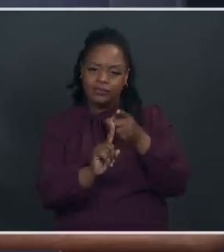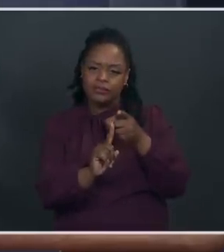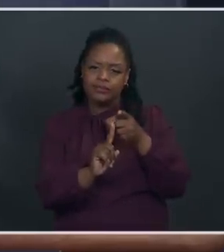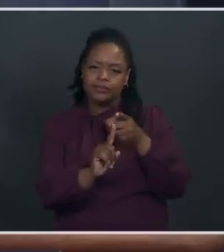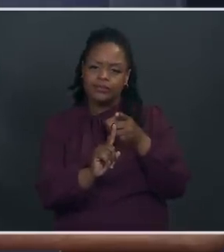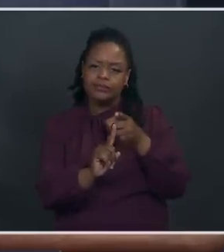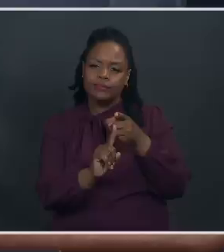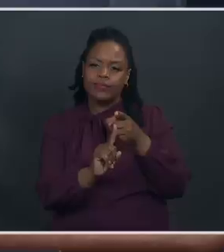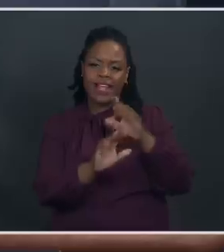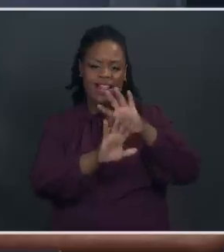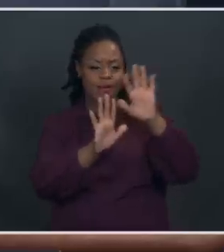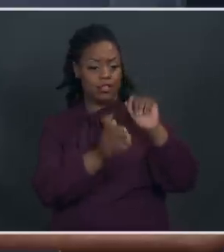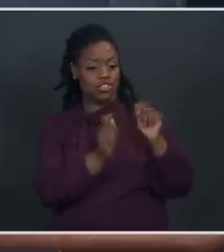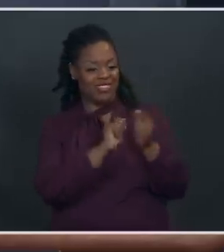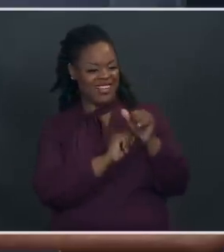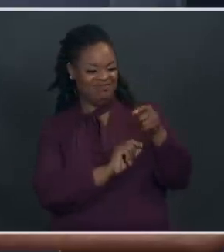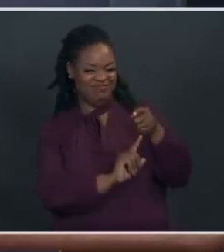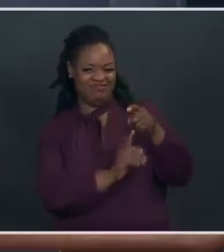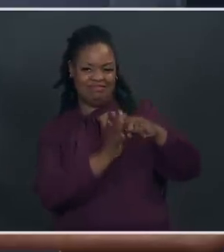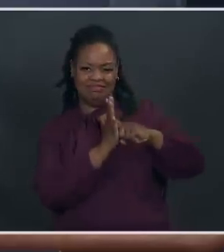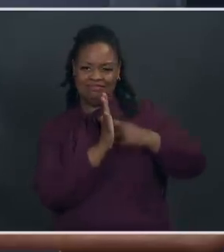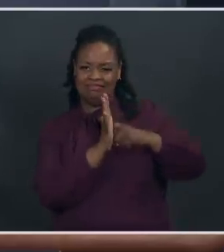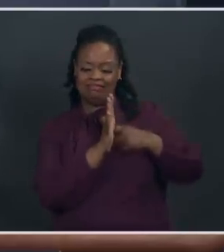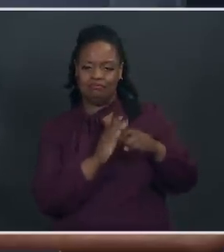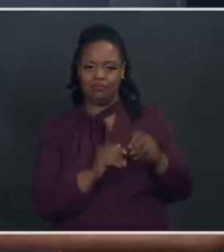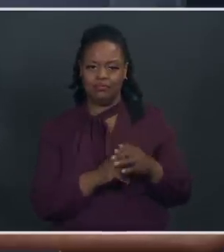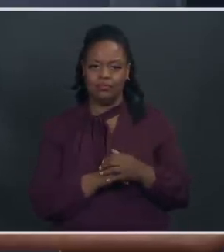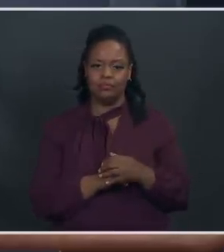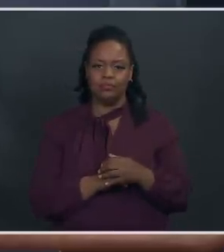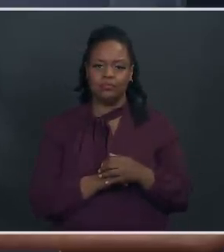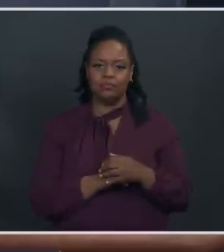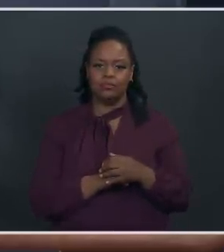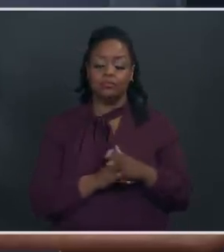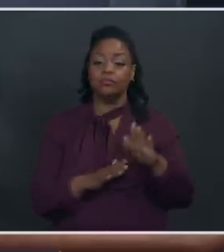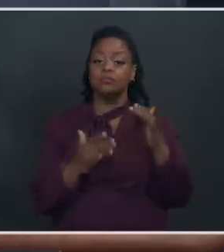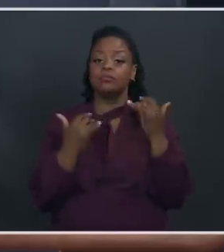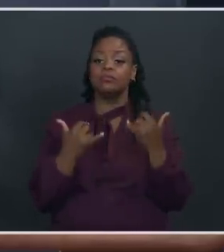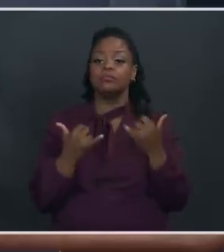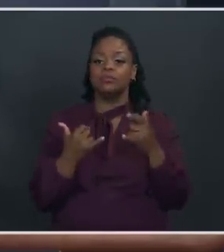So today, for me, is a very good day. Just one week into his administration,